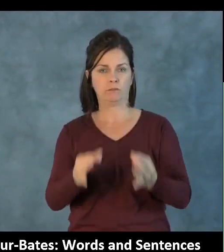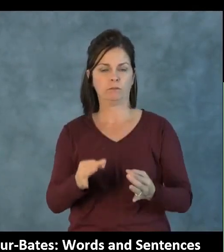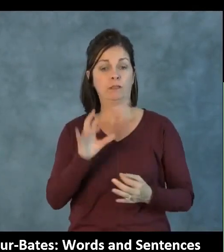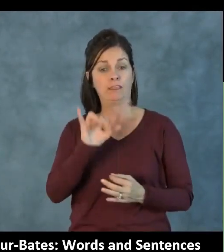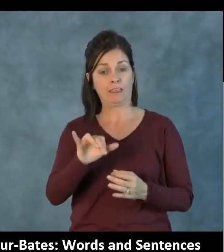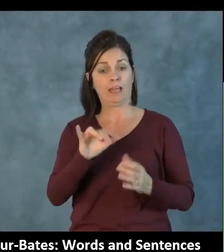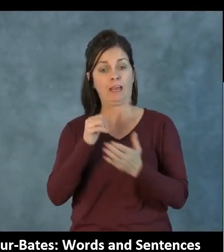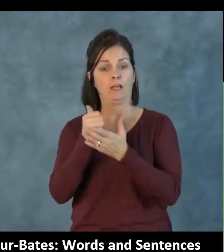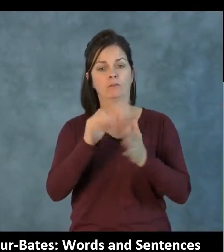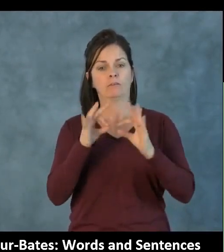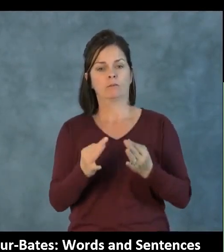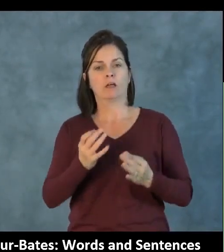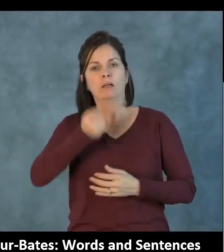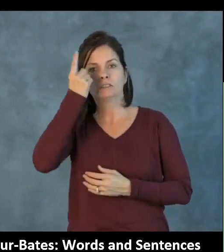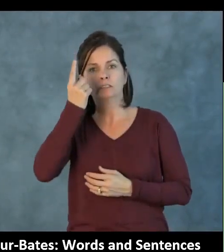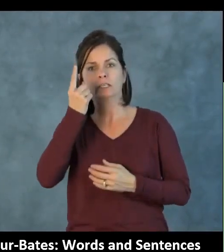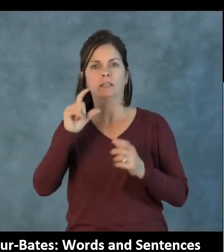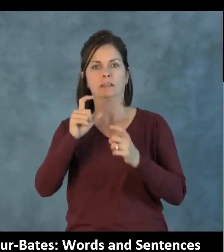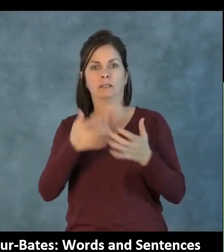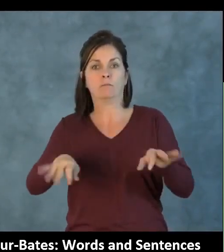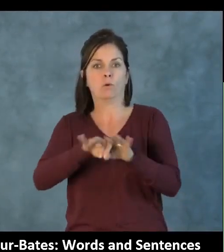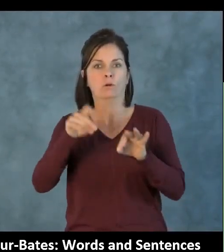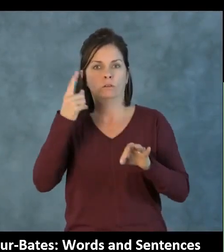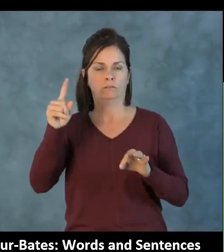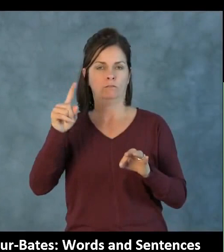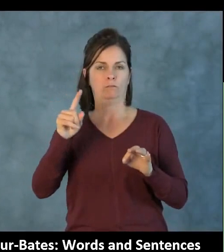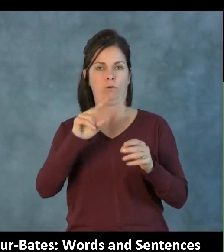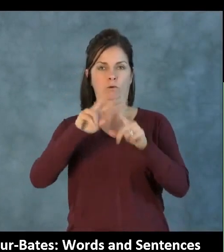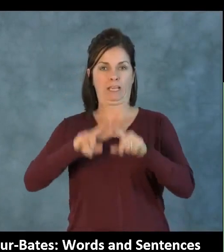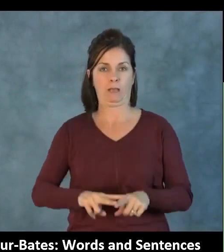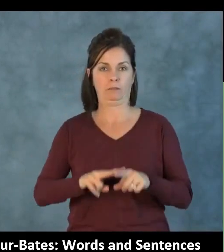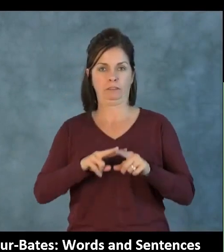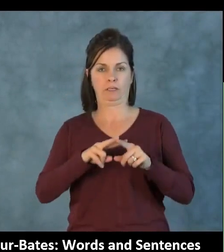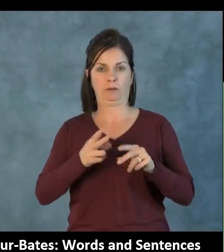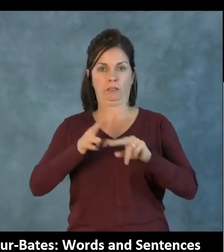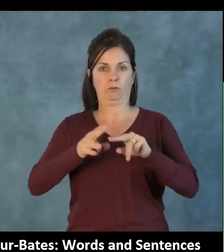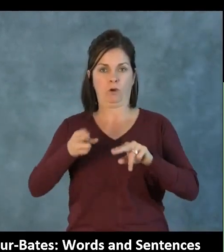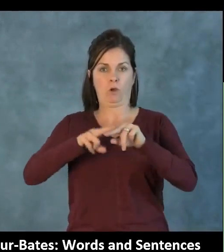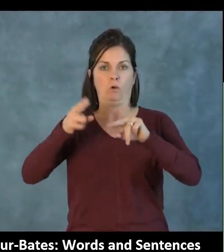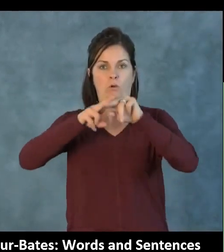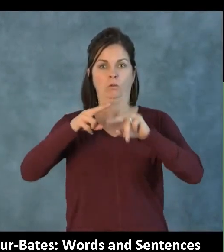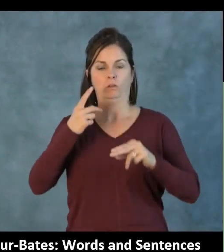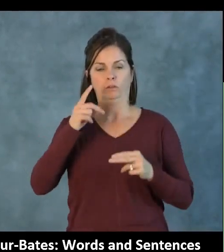of vocabulary growth that needs to occur, if their child is going to stay on track